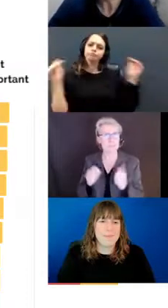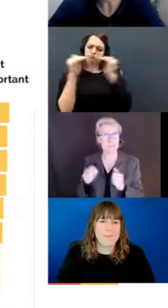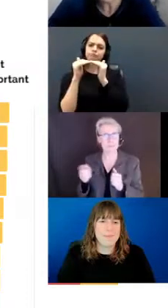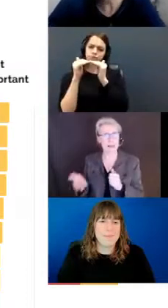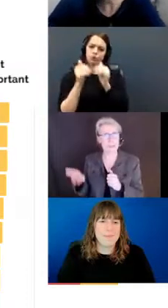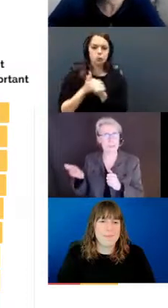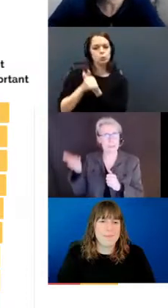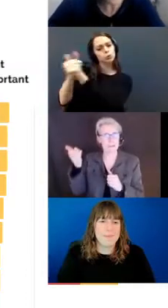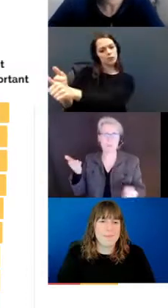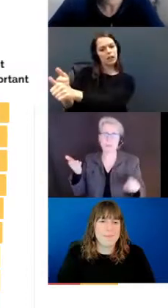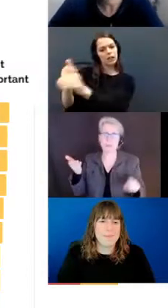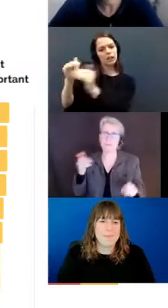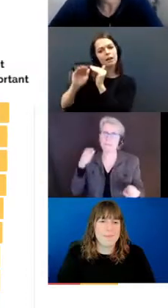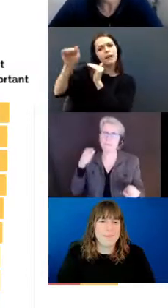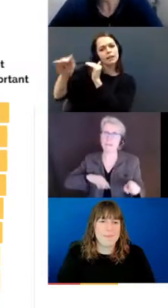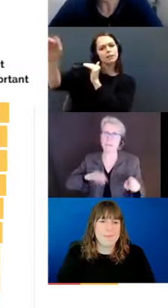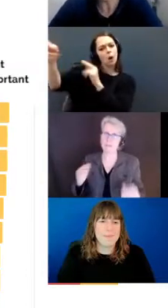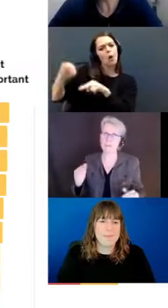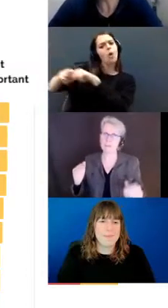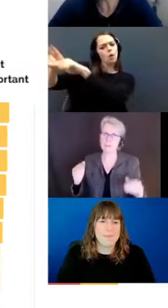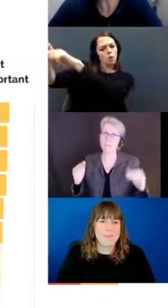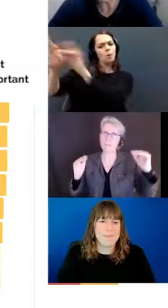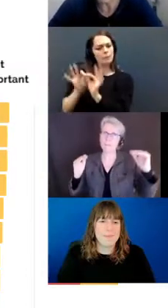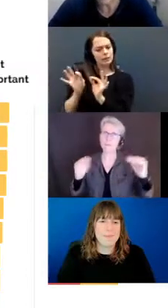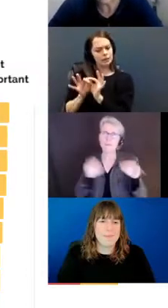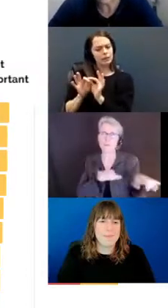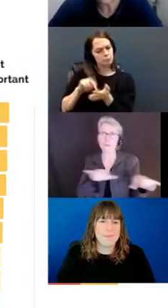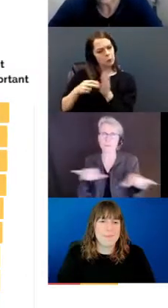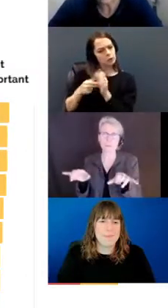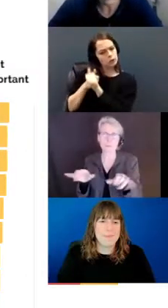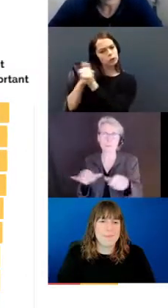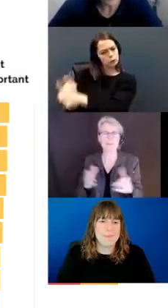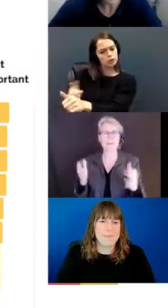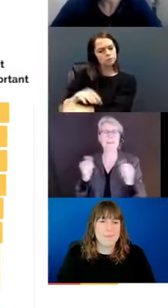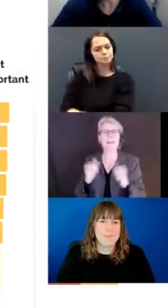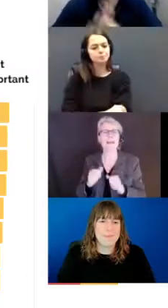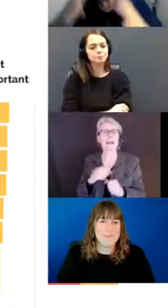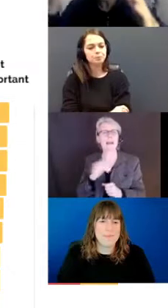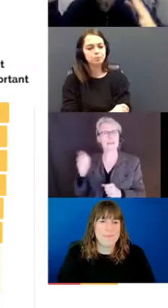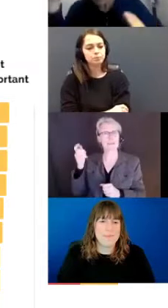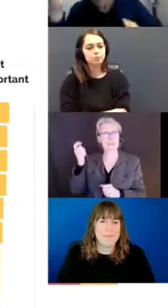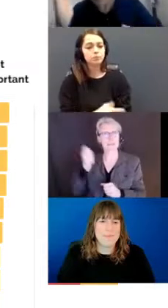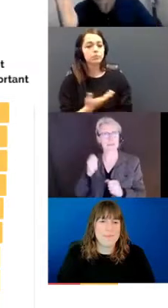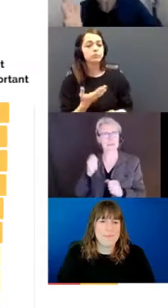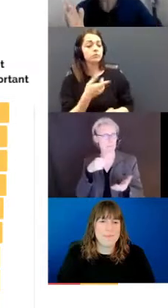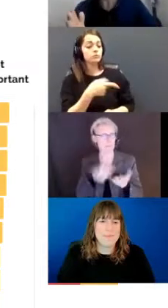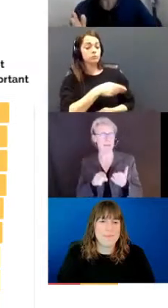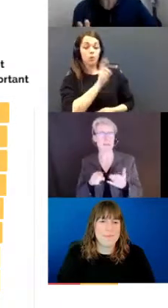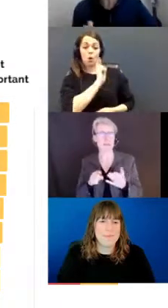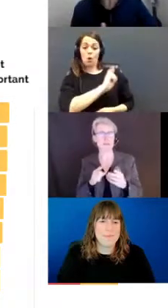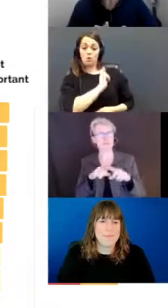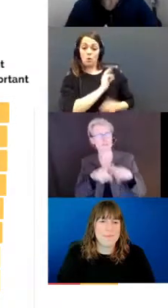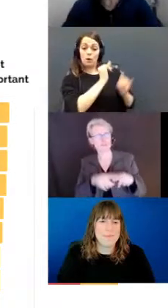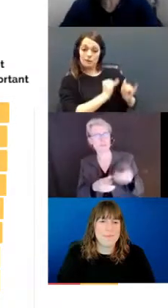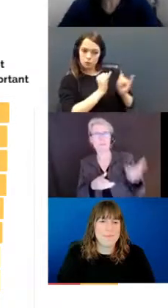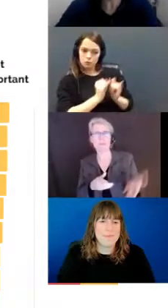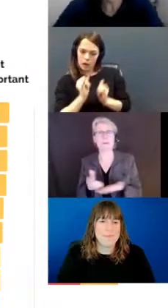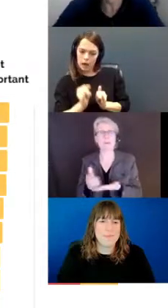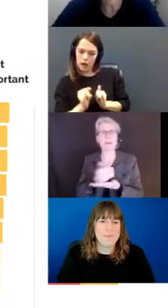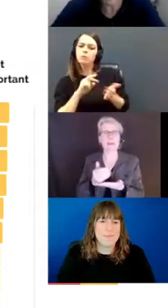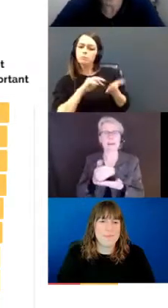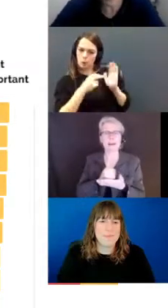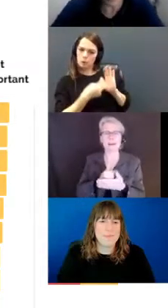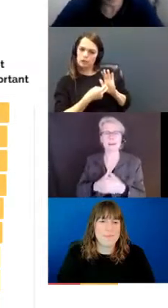it should be based on individuals income now we're seeing things become less important as we go along